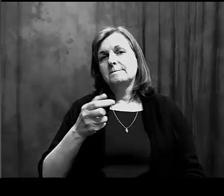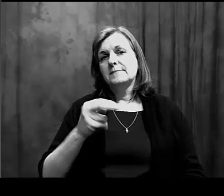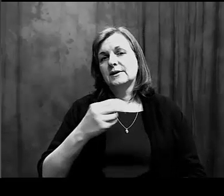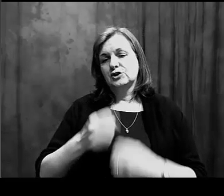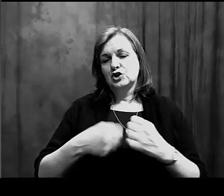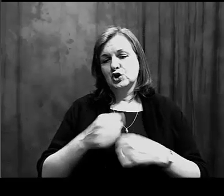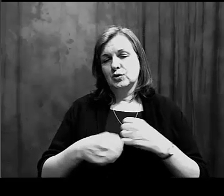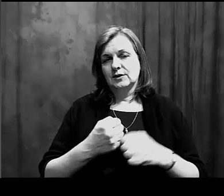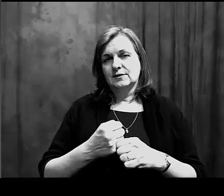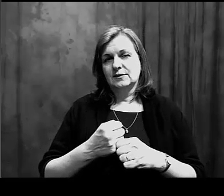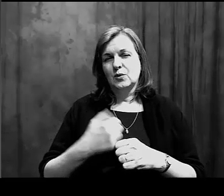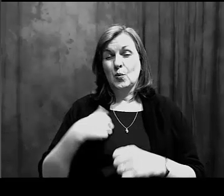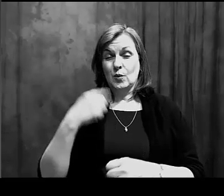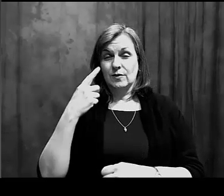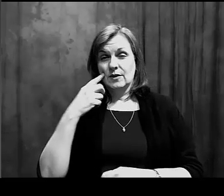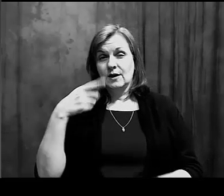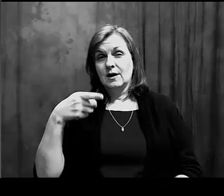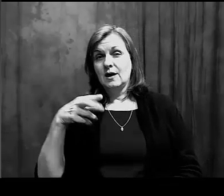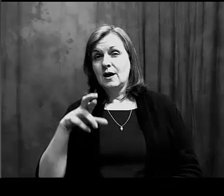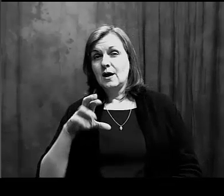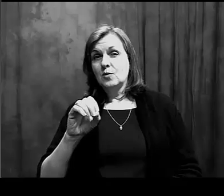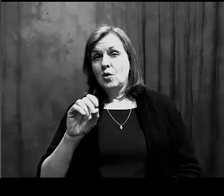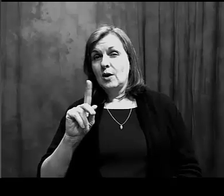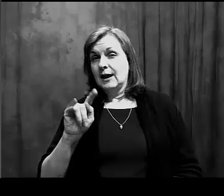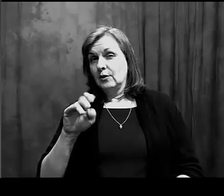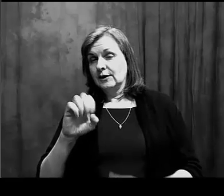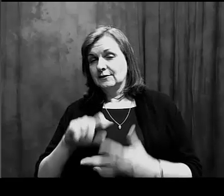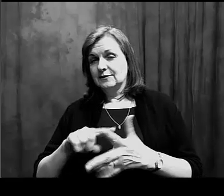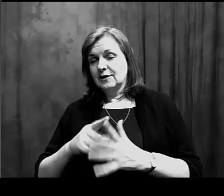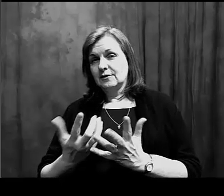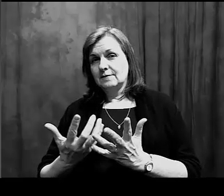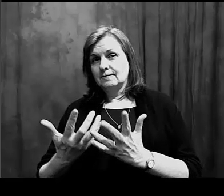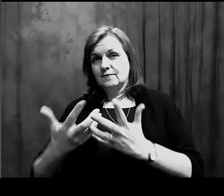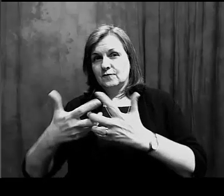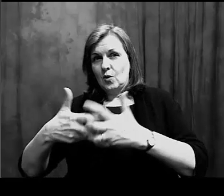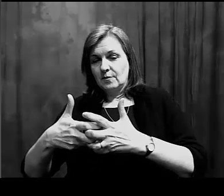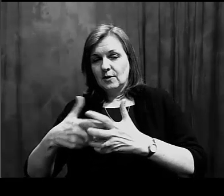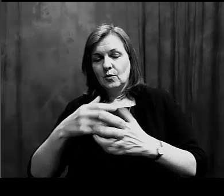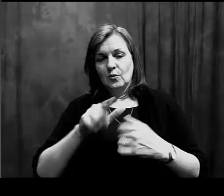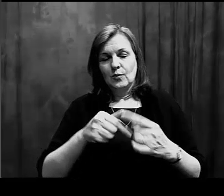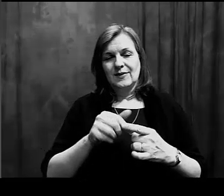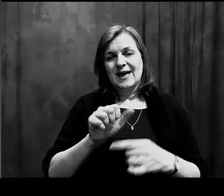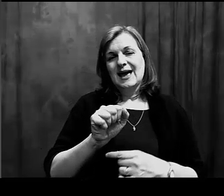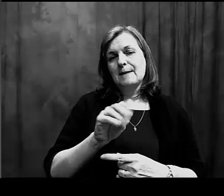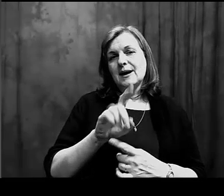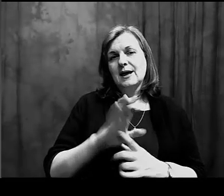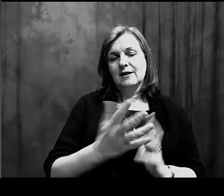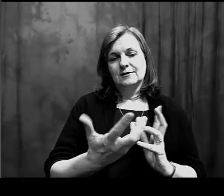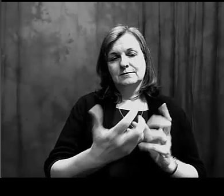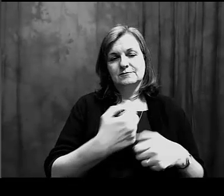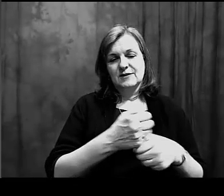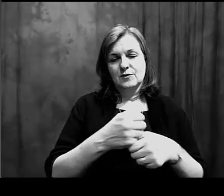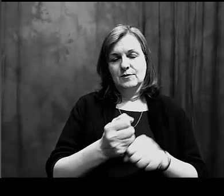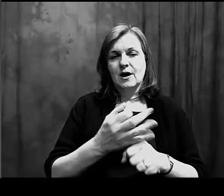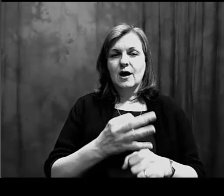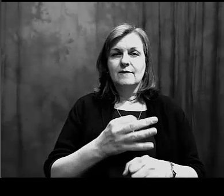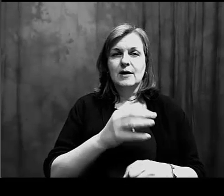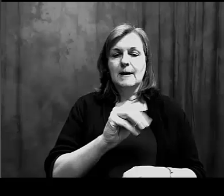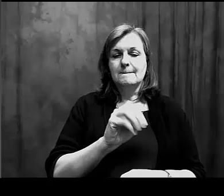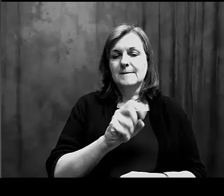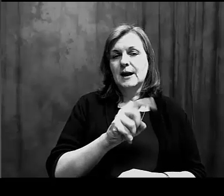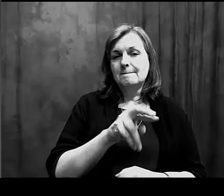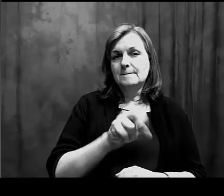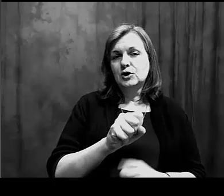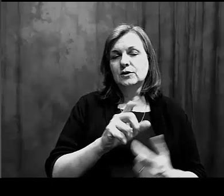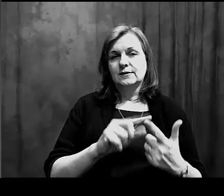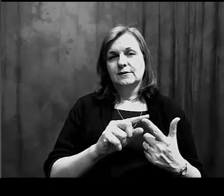prokaryotes may have actually started to form through abiotic synthesis of monomers and eventually polymers and the protocells